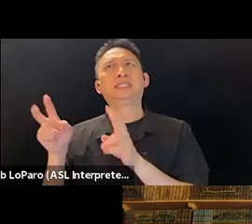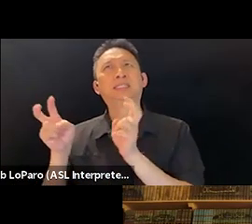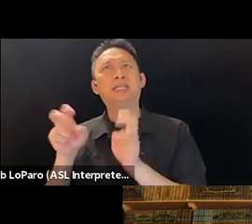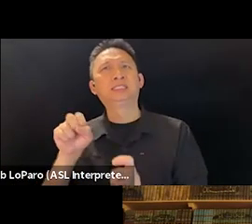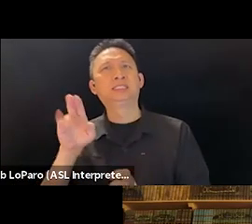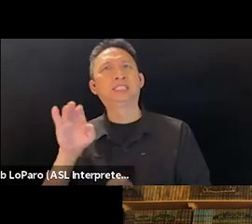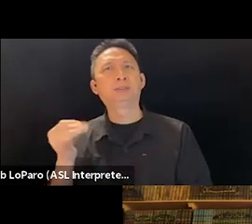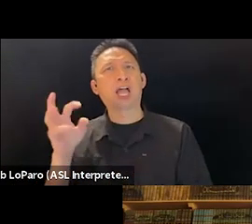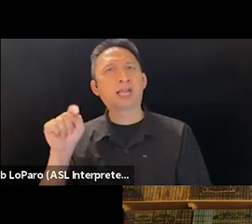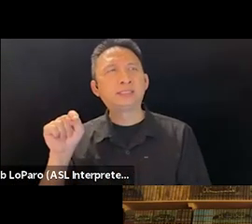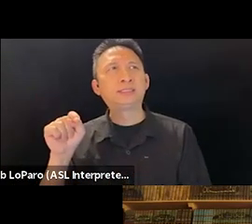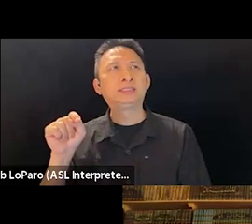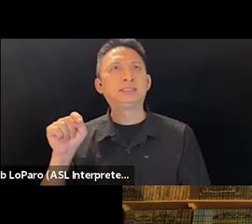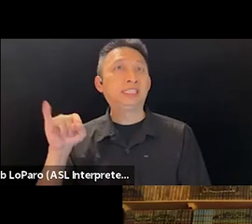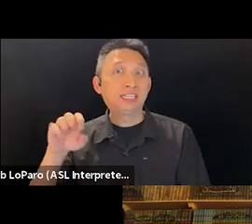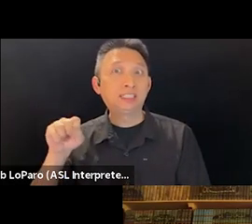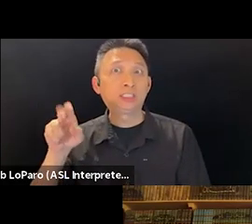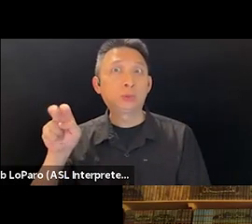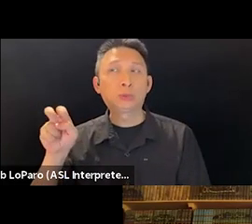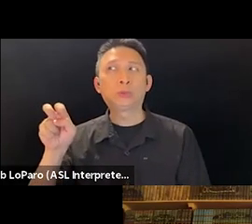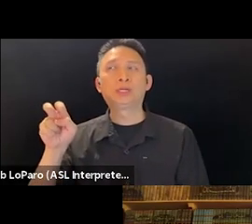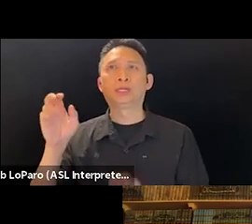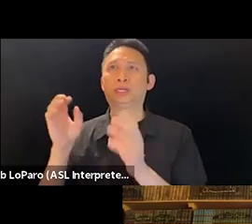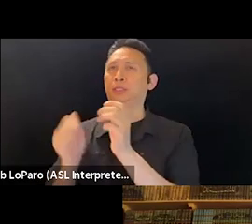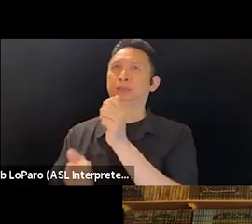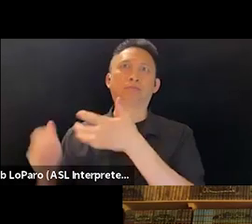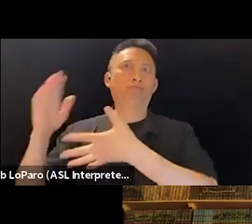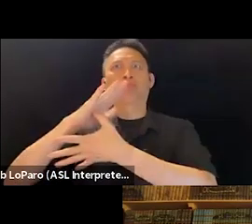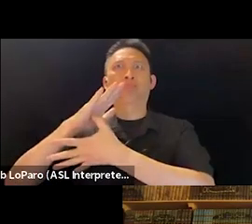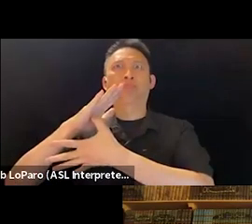the issue is more important than everything. And it fits for the slots.